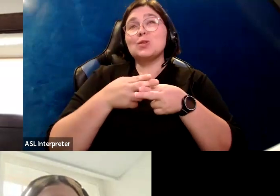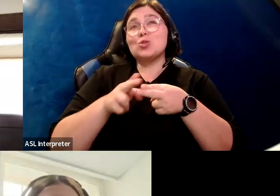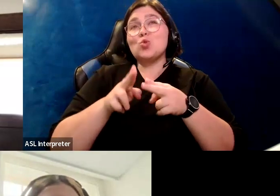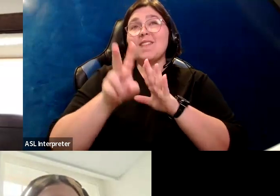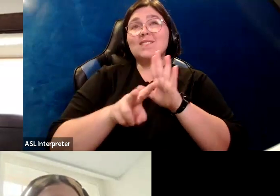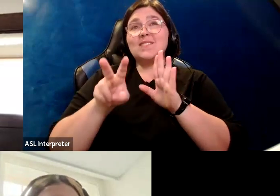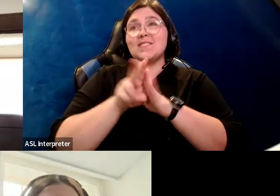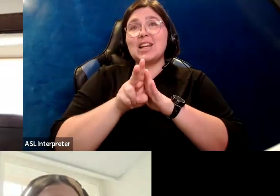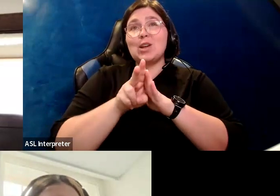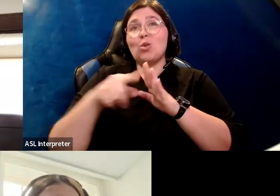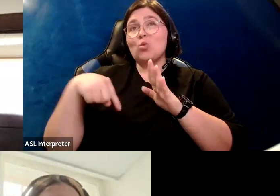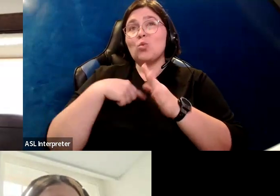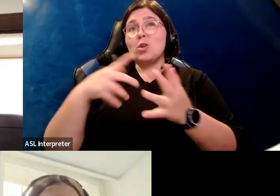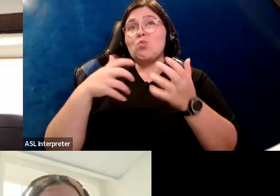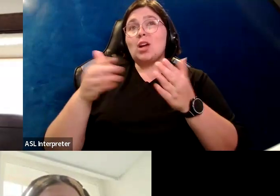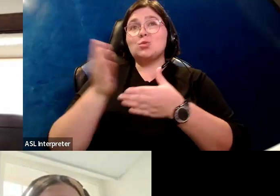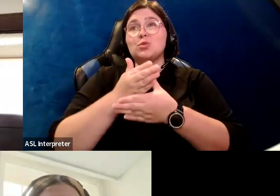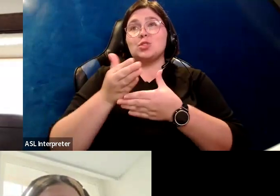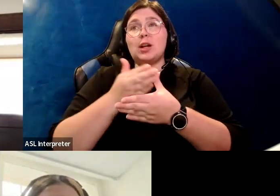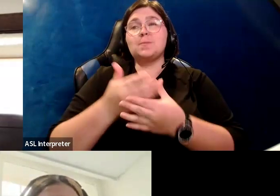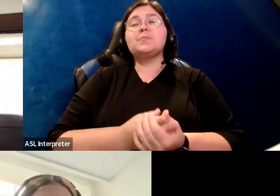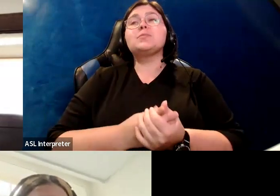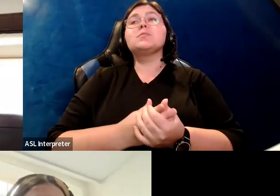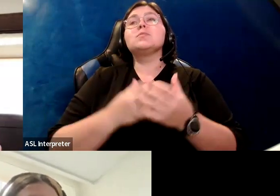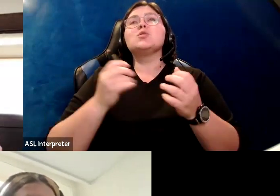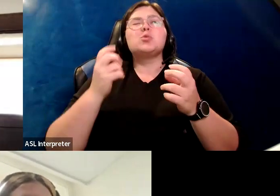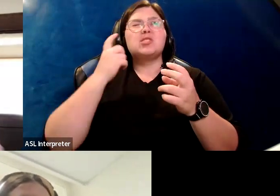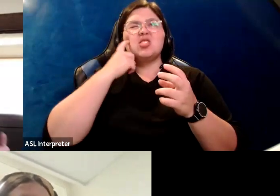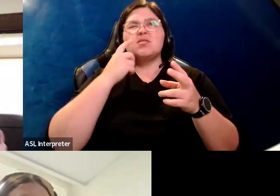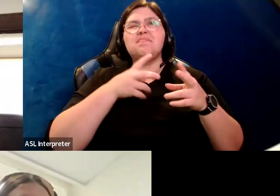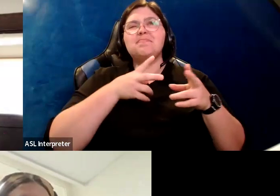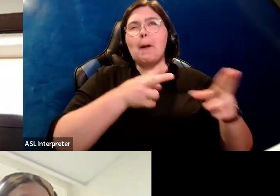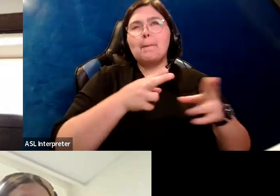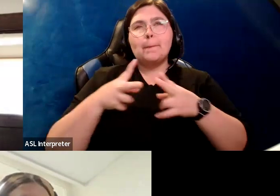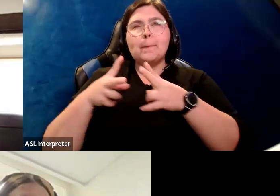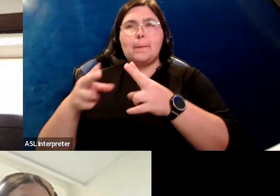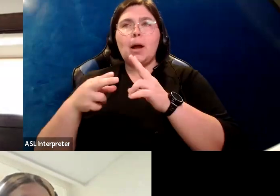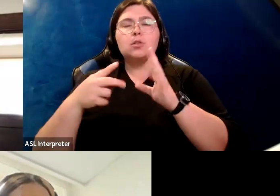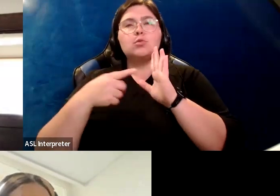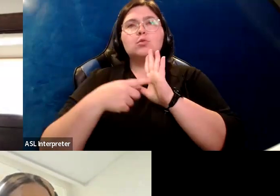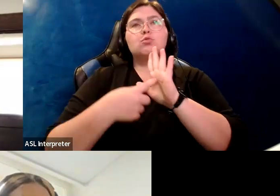that we're planning to share next. We're going to play just a small clip from the two demonstration